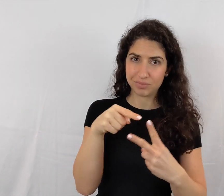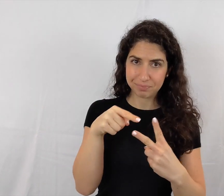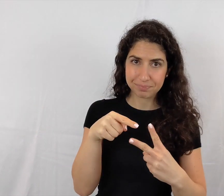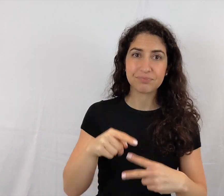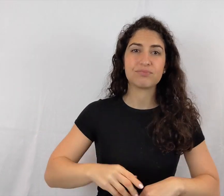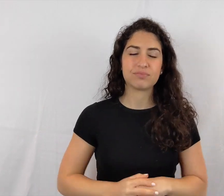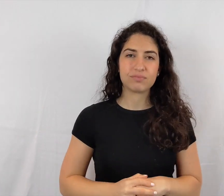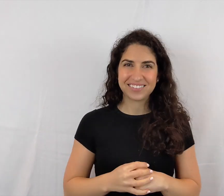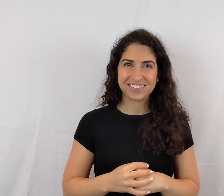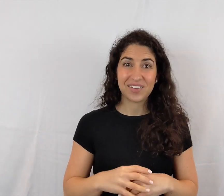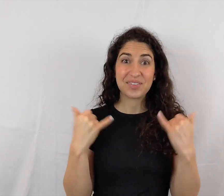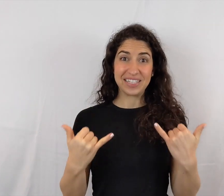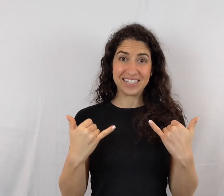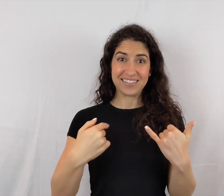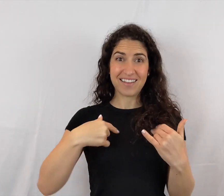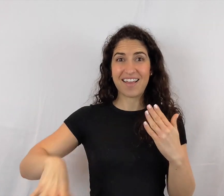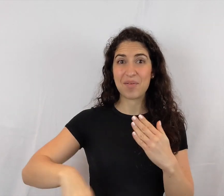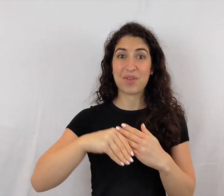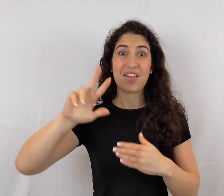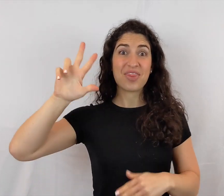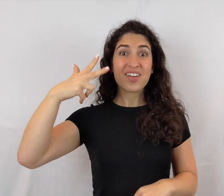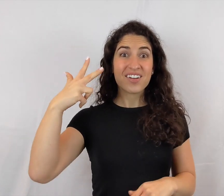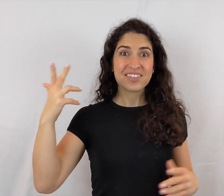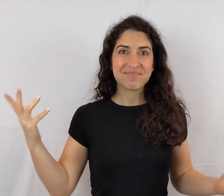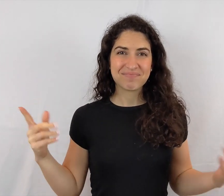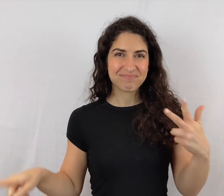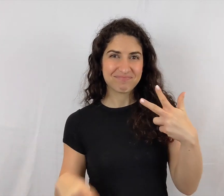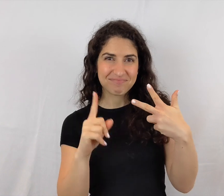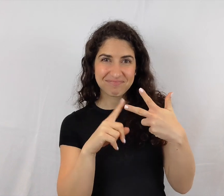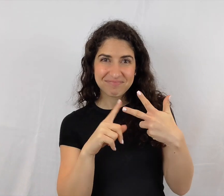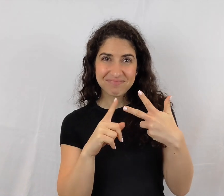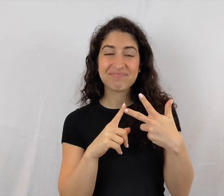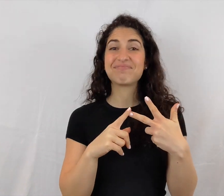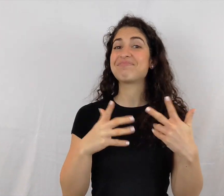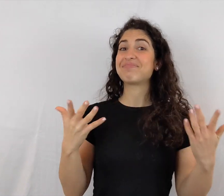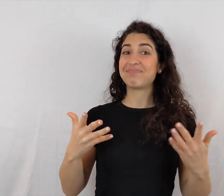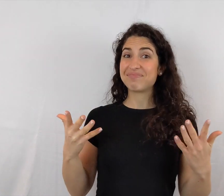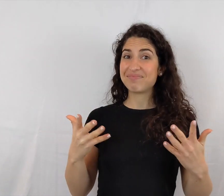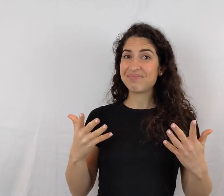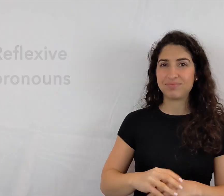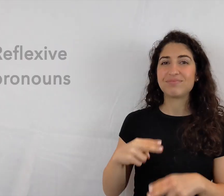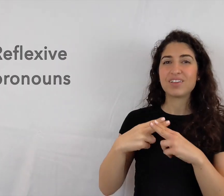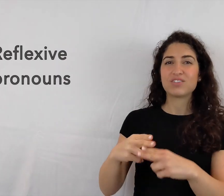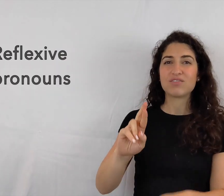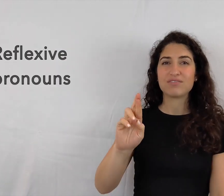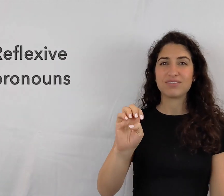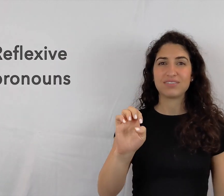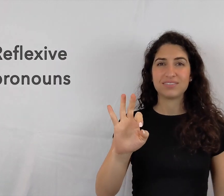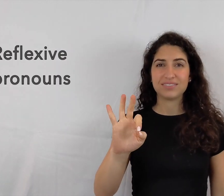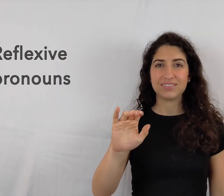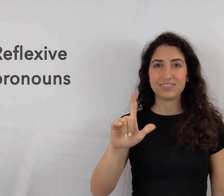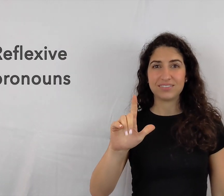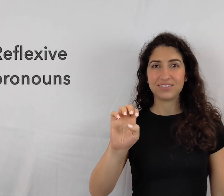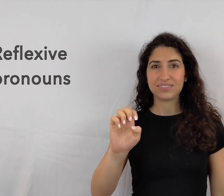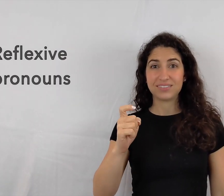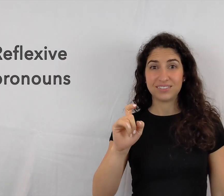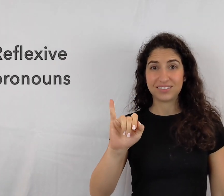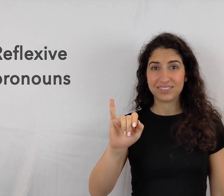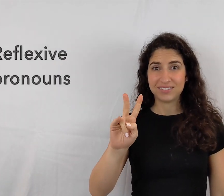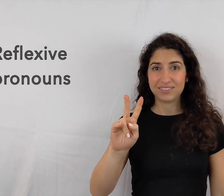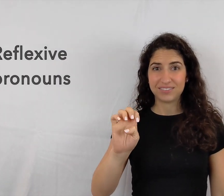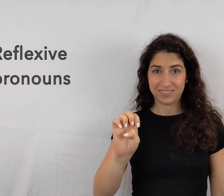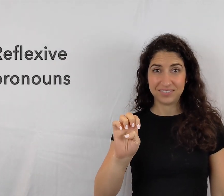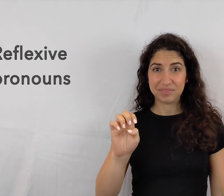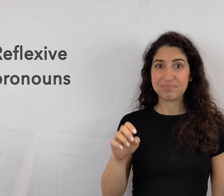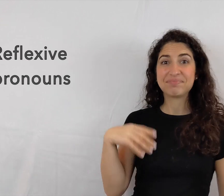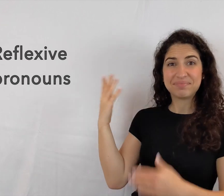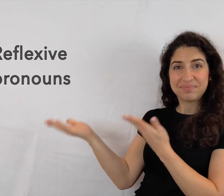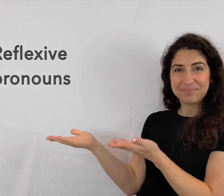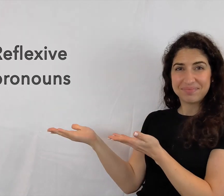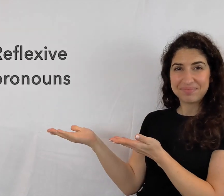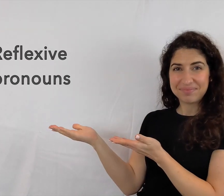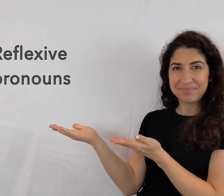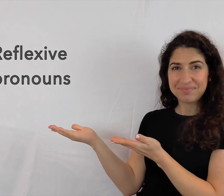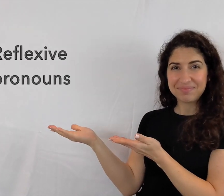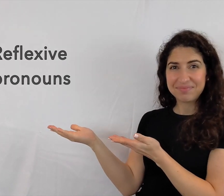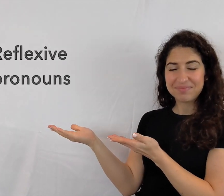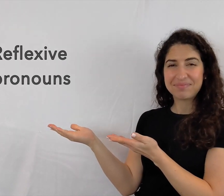It teaches those two. Today, I'm adding a third type, and what is it? It's called reflexive,